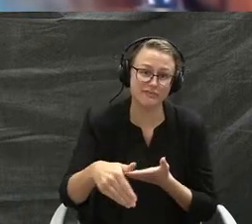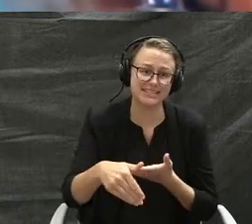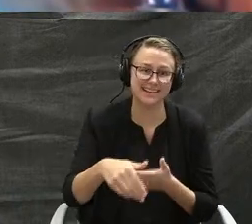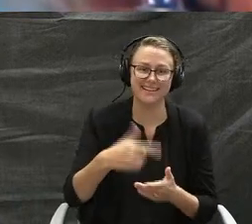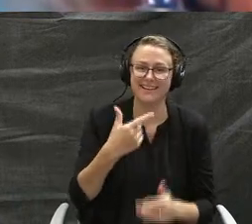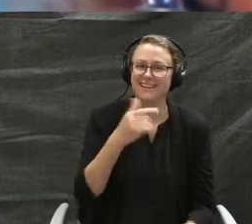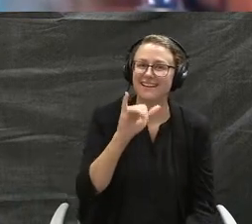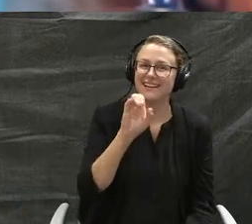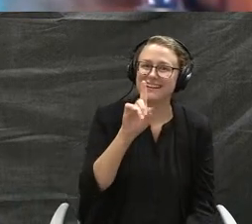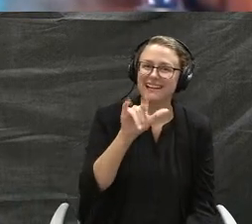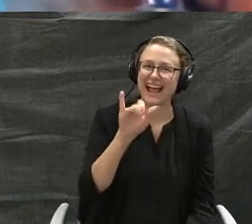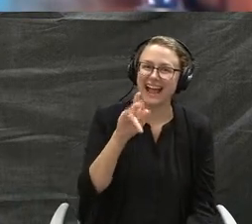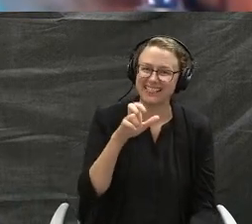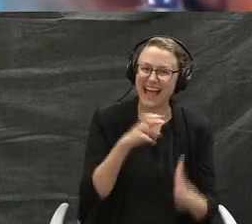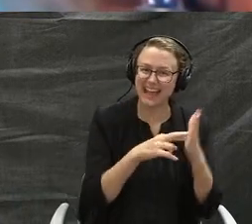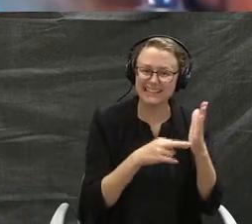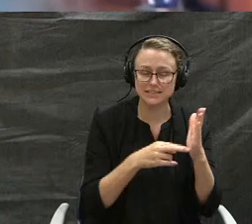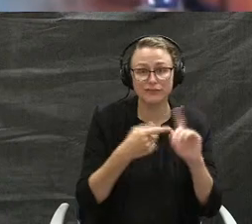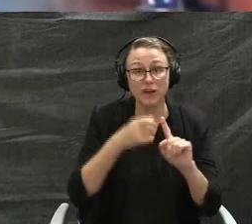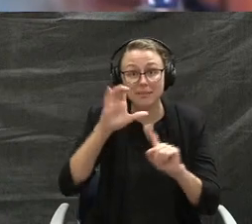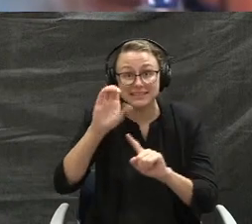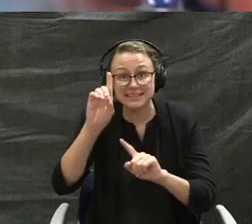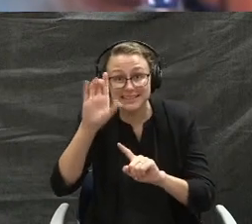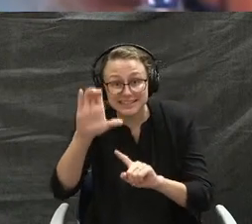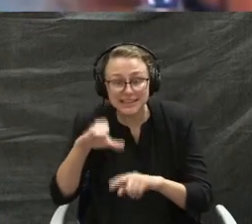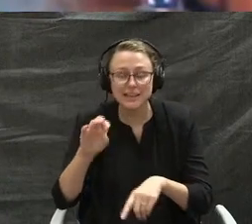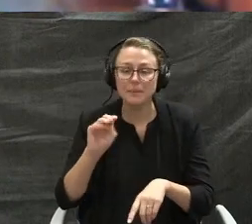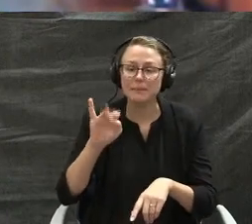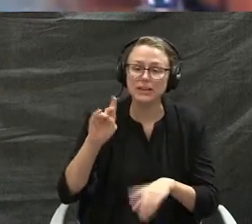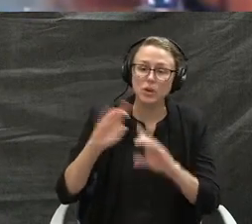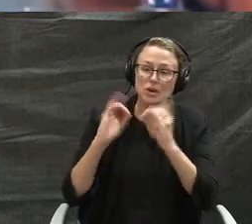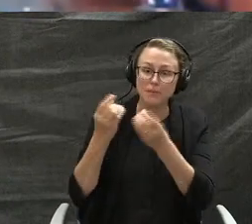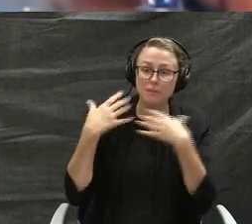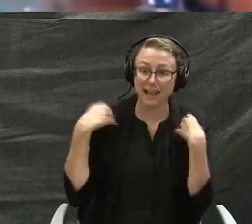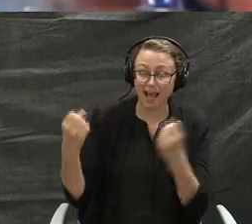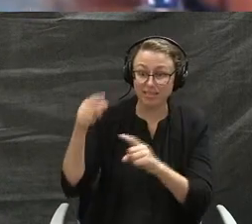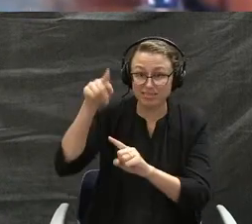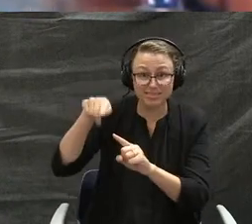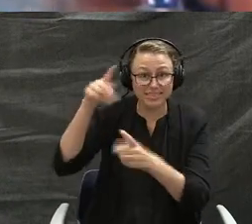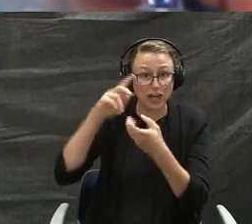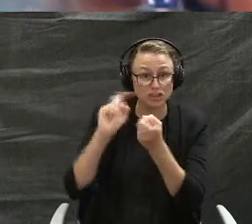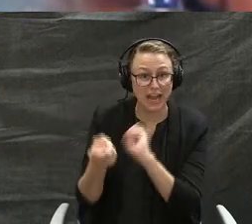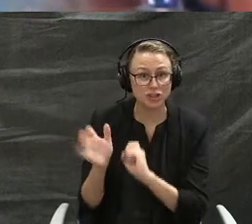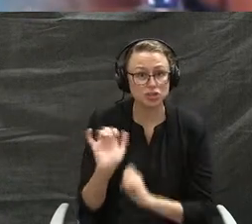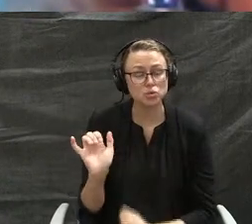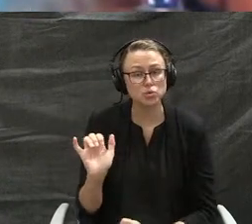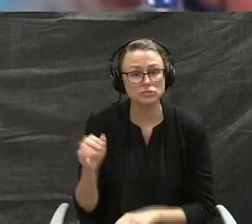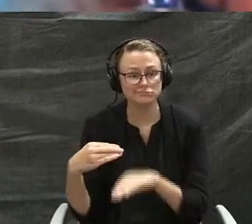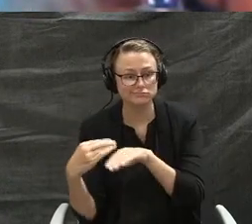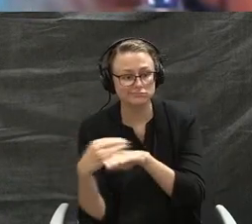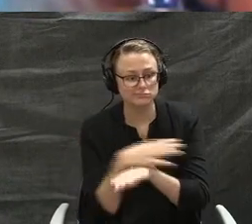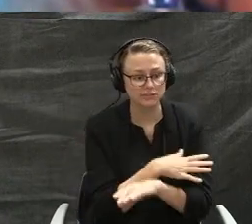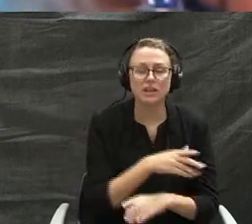guidelines from the Centers for Disease Control and the Minnesota Department of Health can and do change, and so we